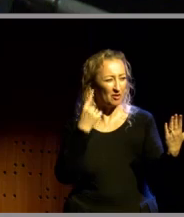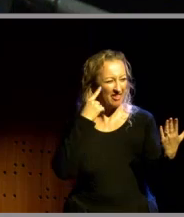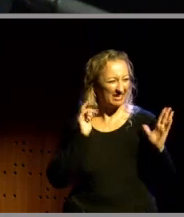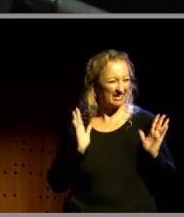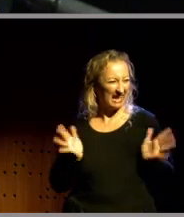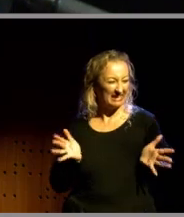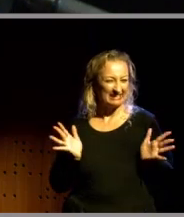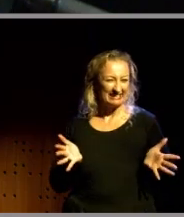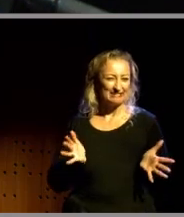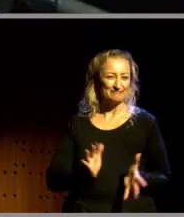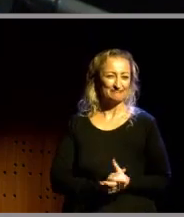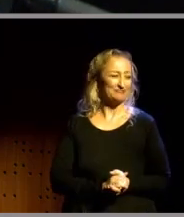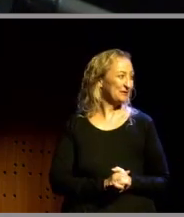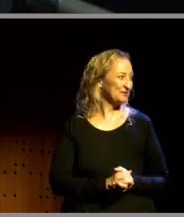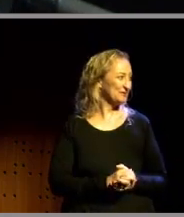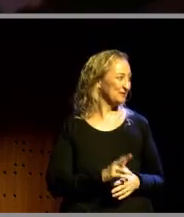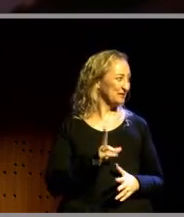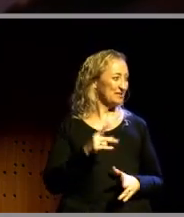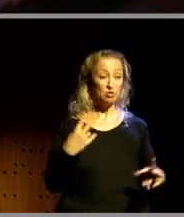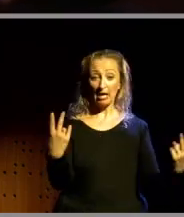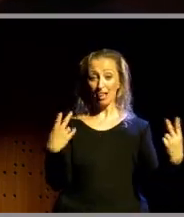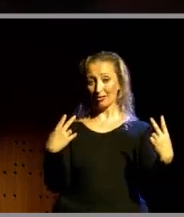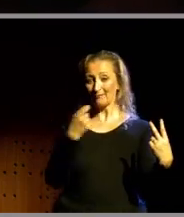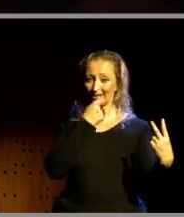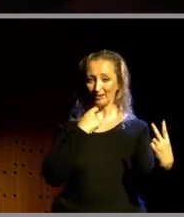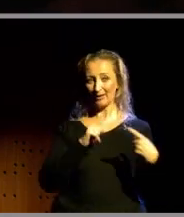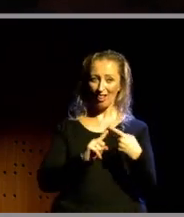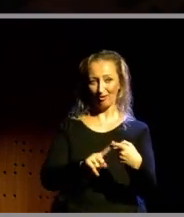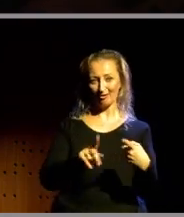but you can look a little bit longer.